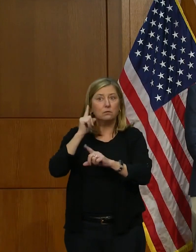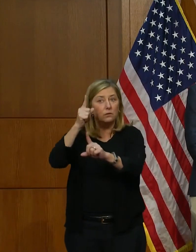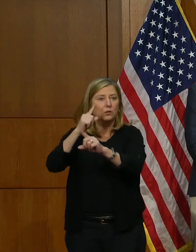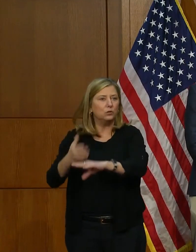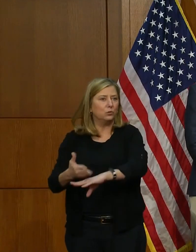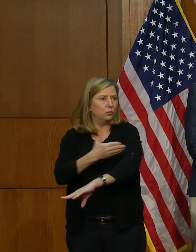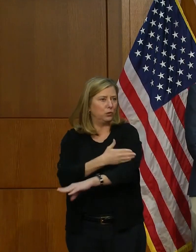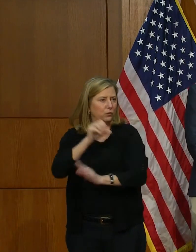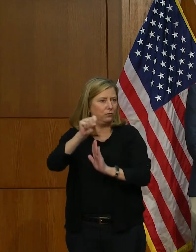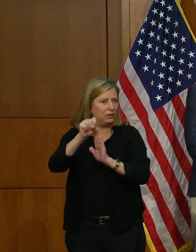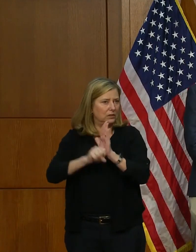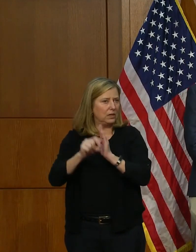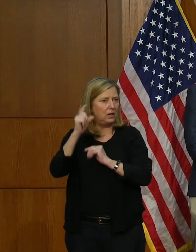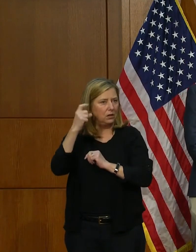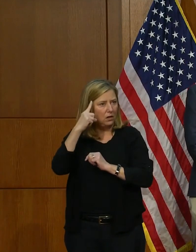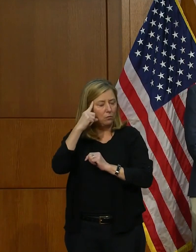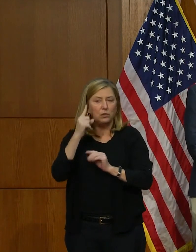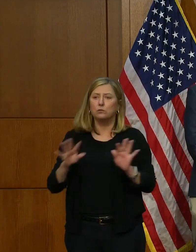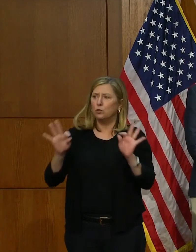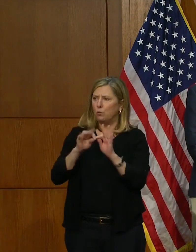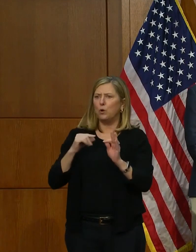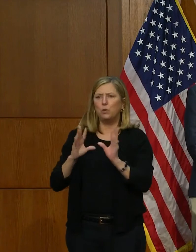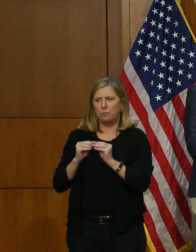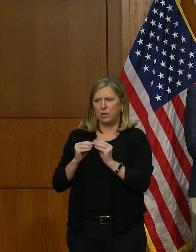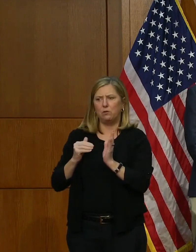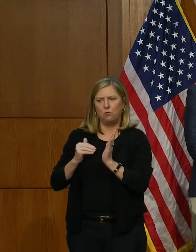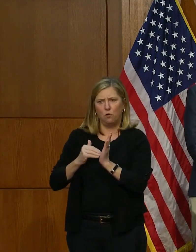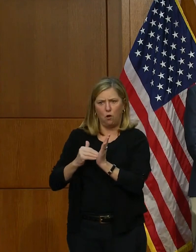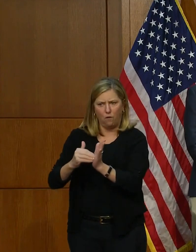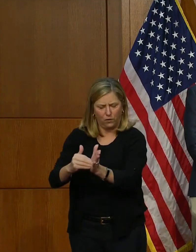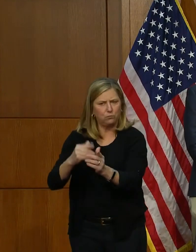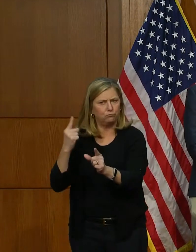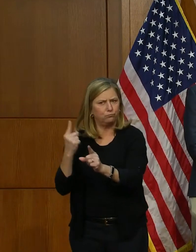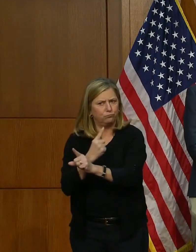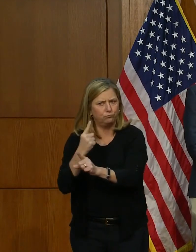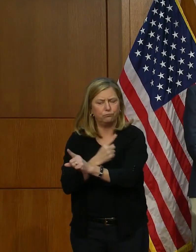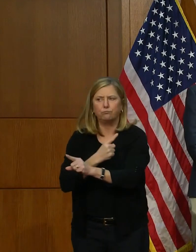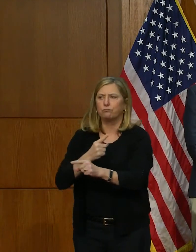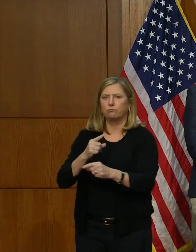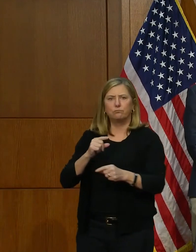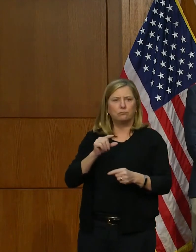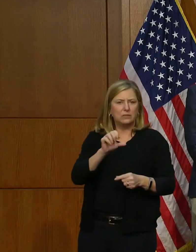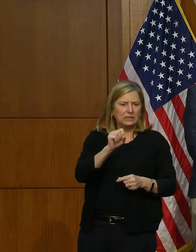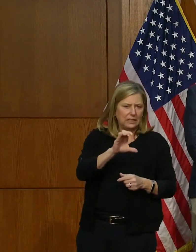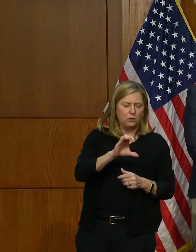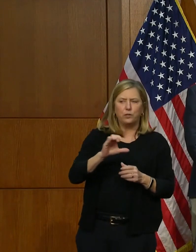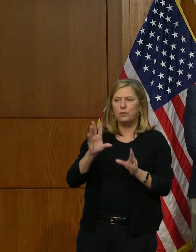THOSE RECOMMENDATIONS TO IMPROVE STATE GOVERNMENT, SO THAT'S VERY IMPORTANT THAT WE MEET, OFTEN AS WE SHOULD, AND